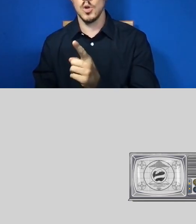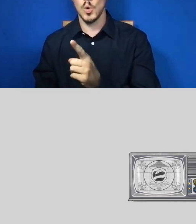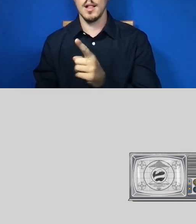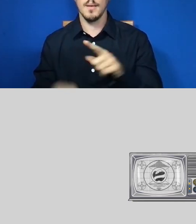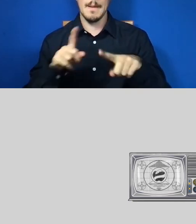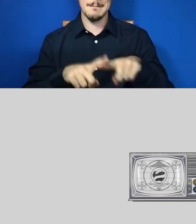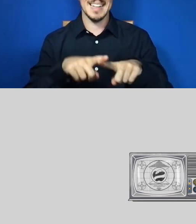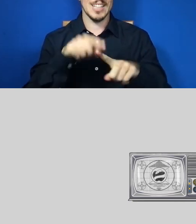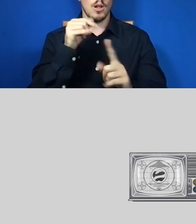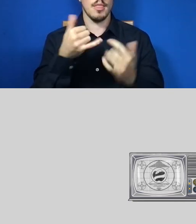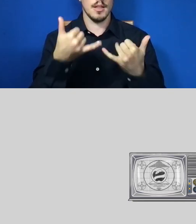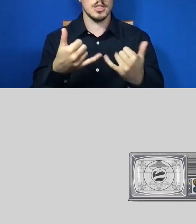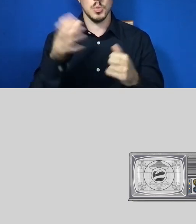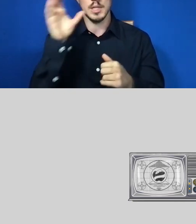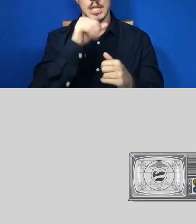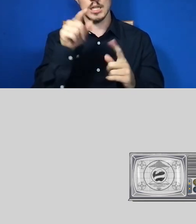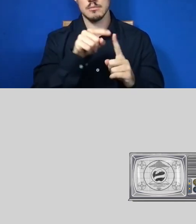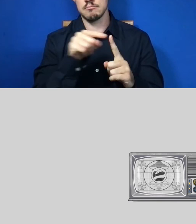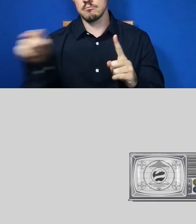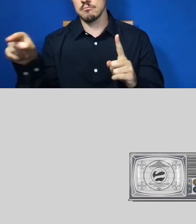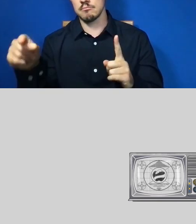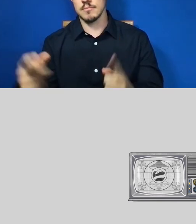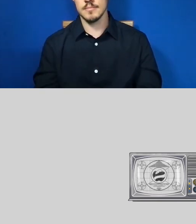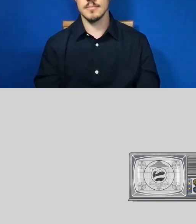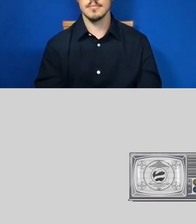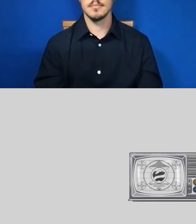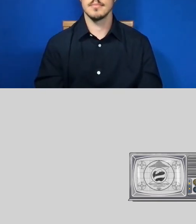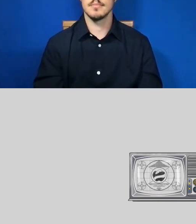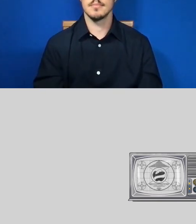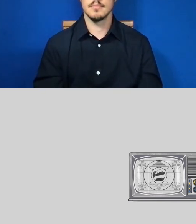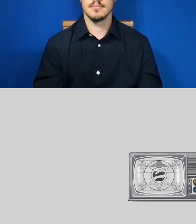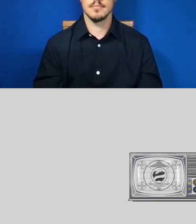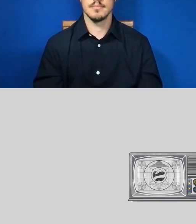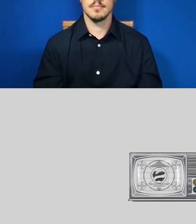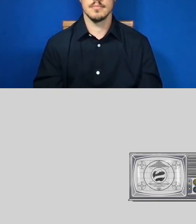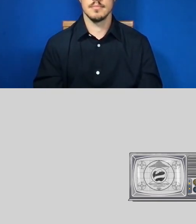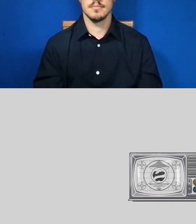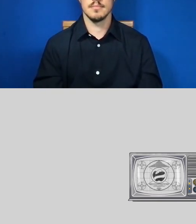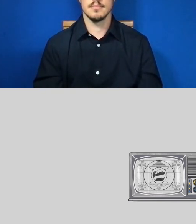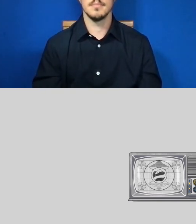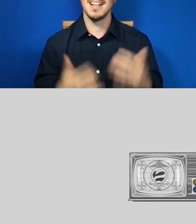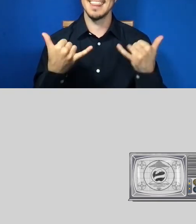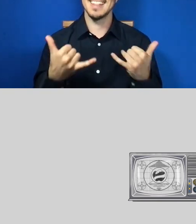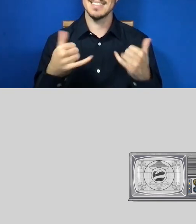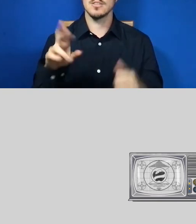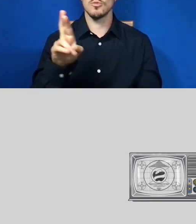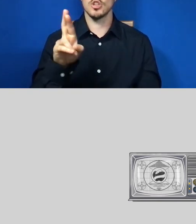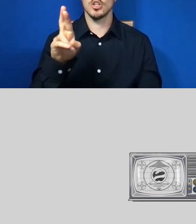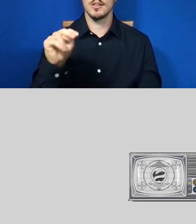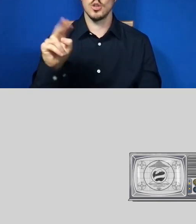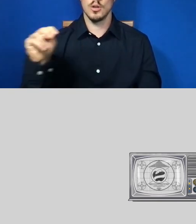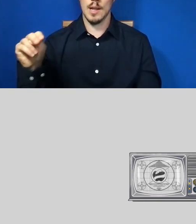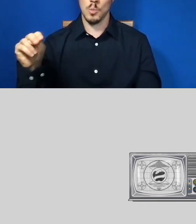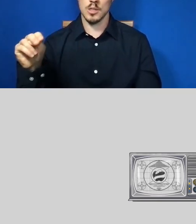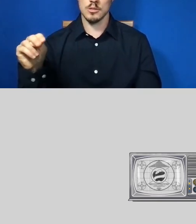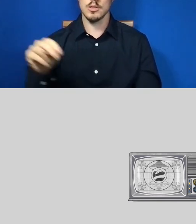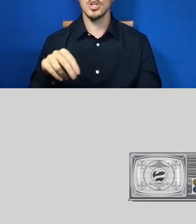Well, based on this, you'll probably guess it'll keep moving to the right. This is recurrent neural networks.